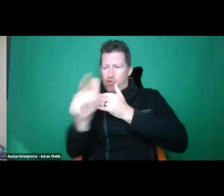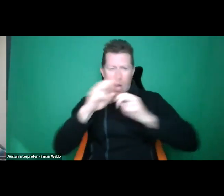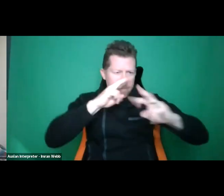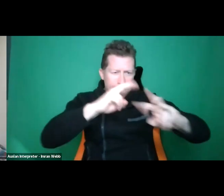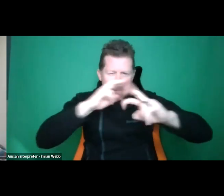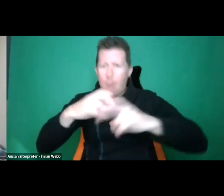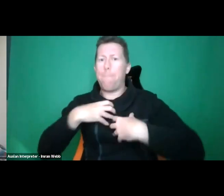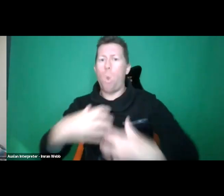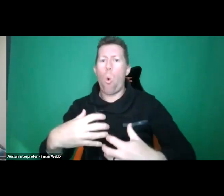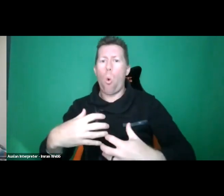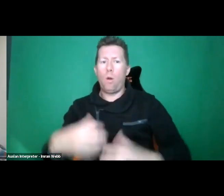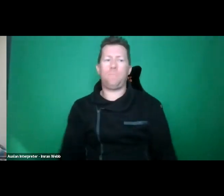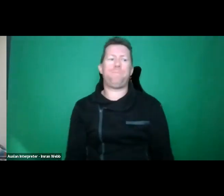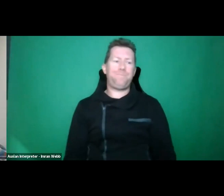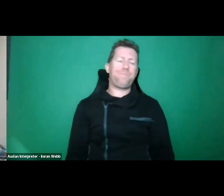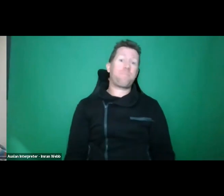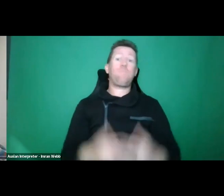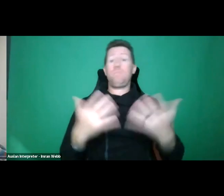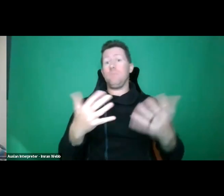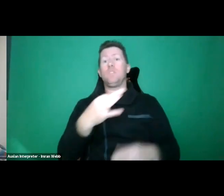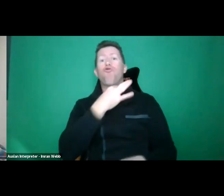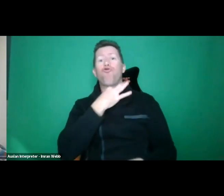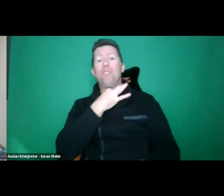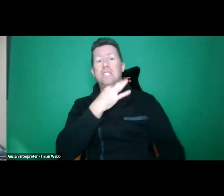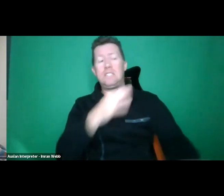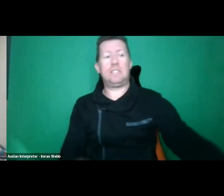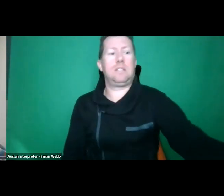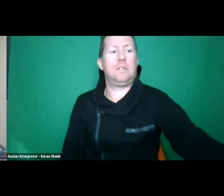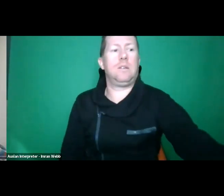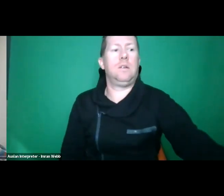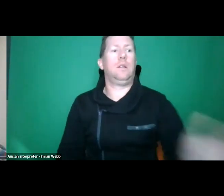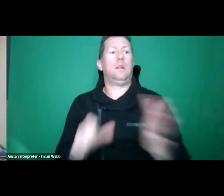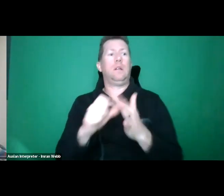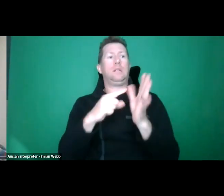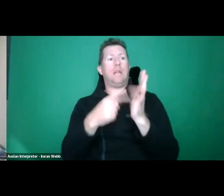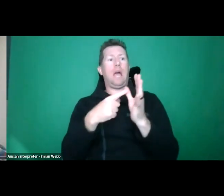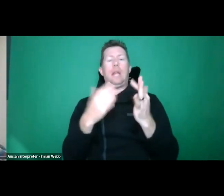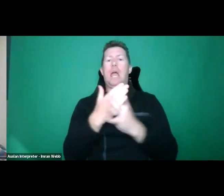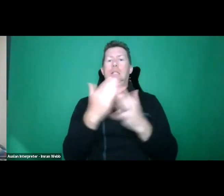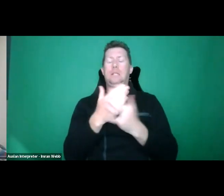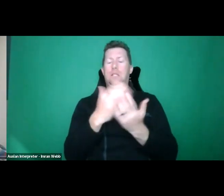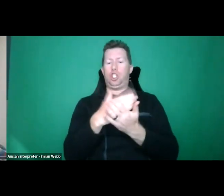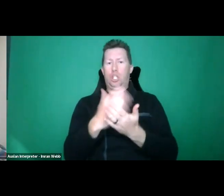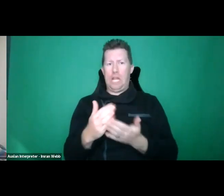When it comes to risk, the data access and sharing comes with risks to individuals and organizations,